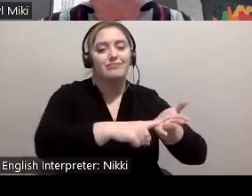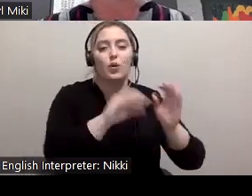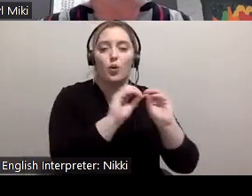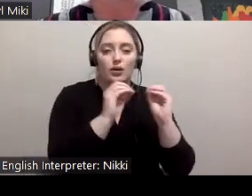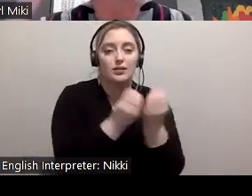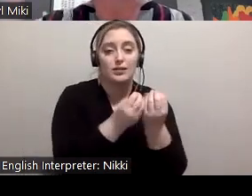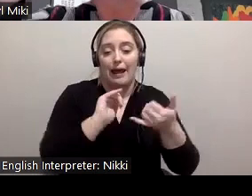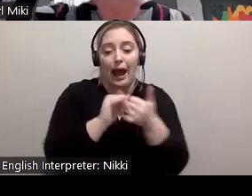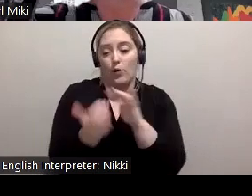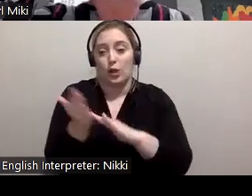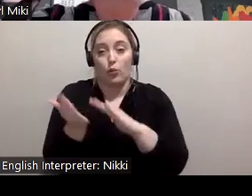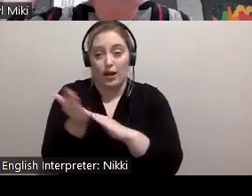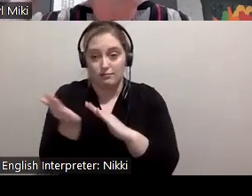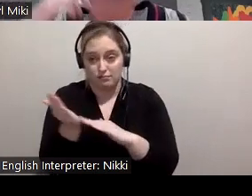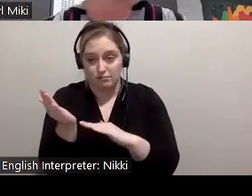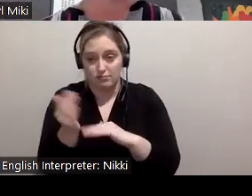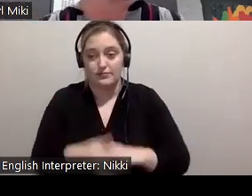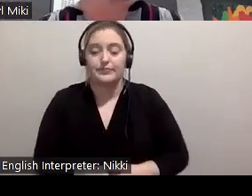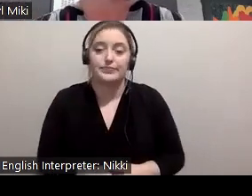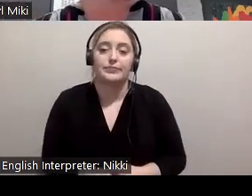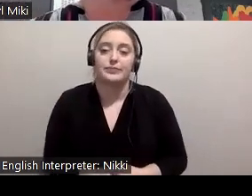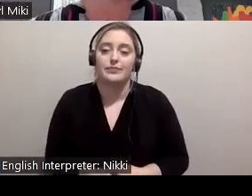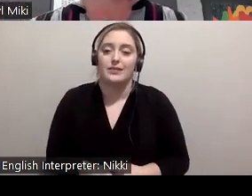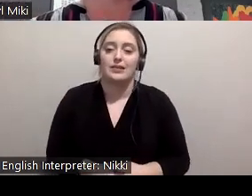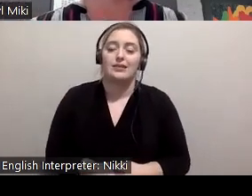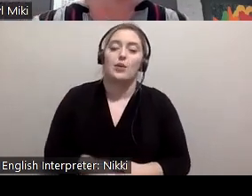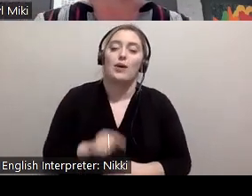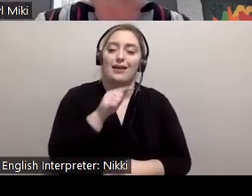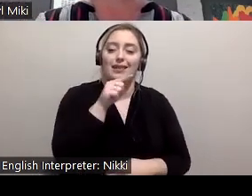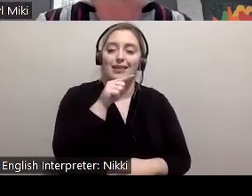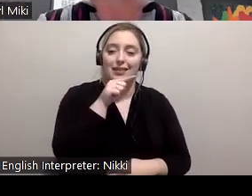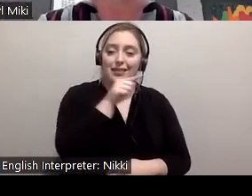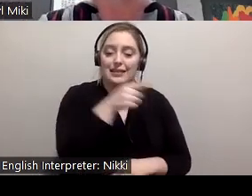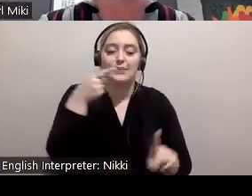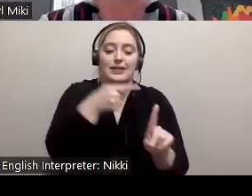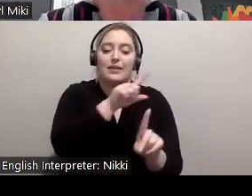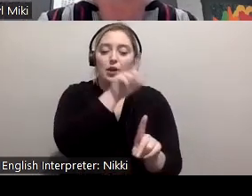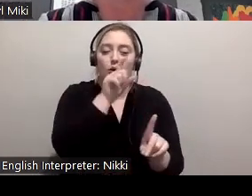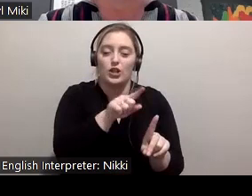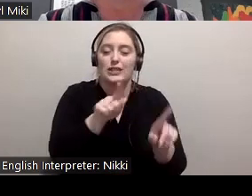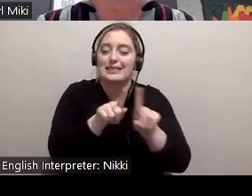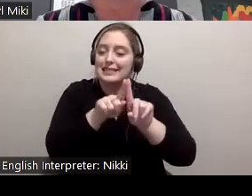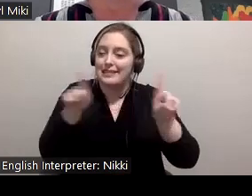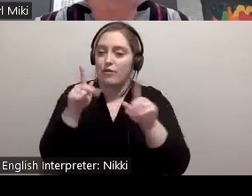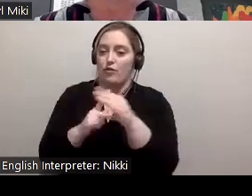And this is again this is how this type of grant is different from a project grant. Because here we want to know about